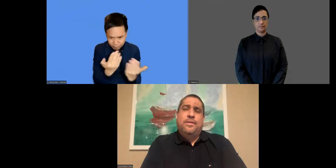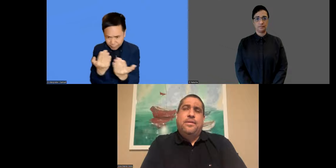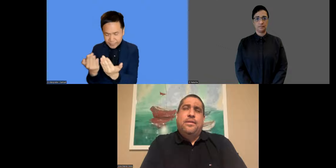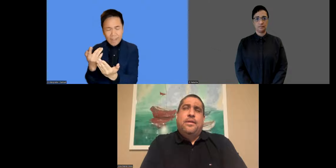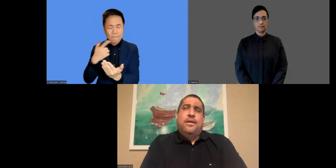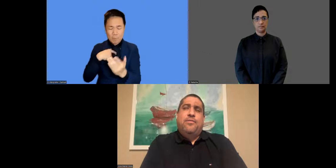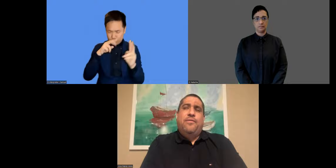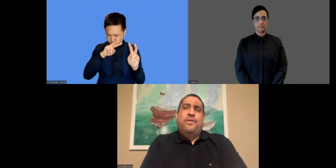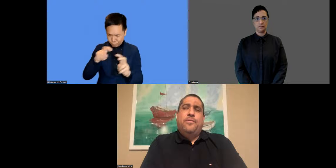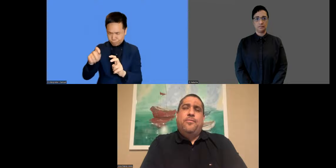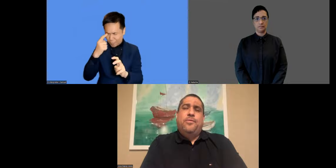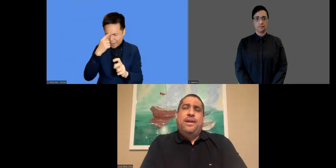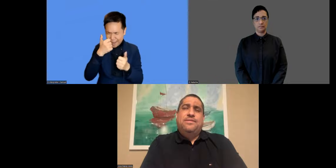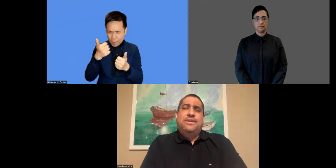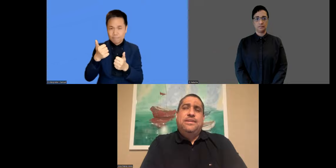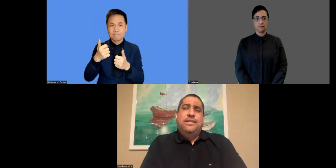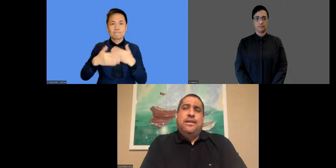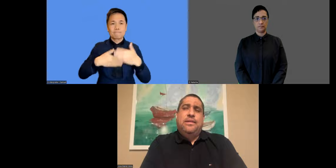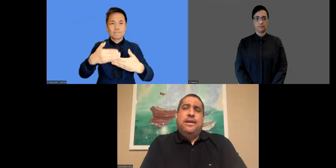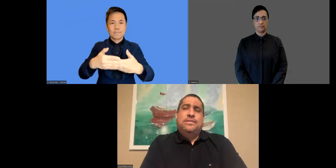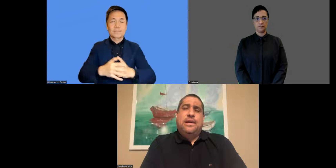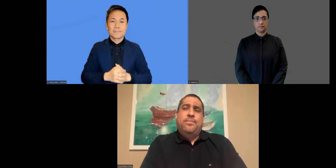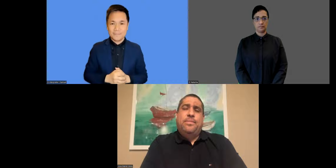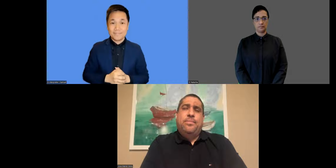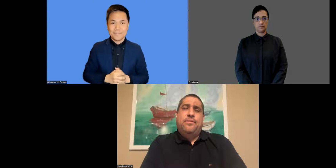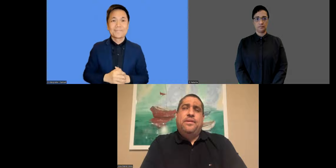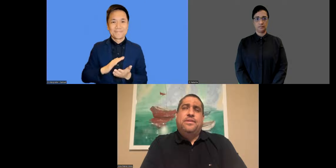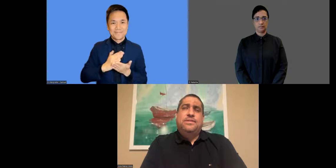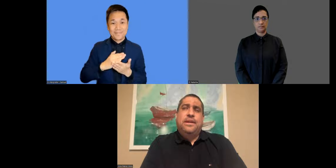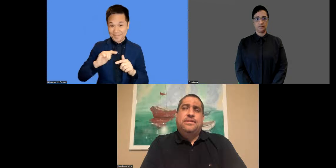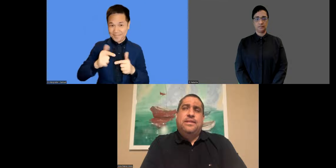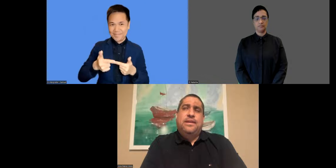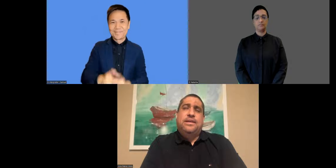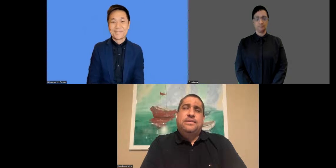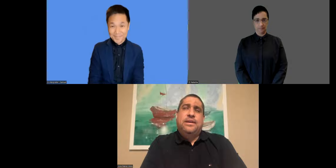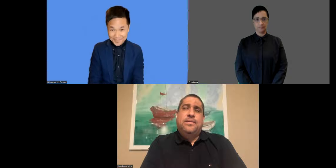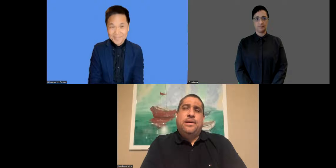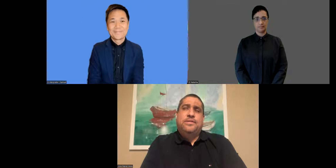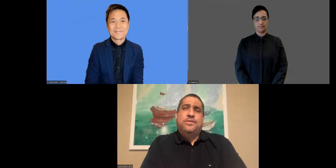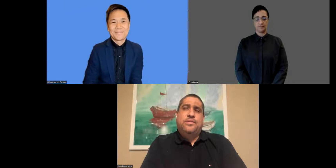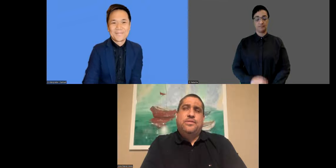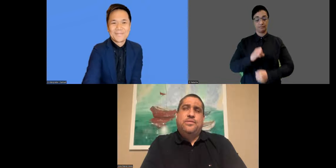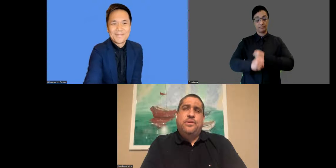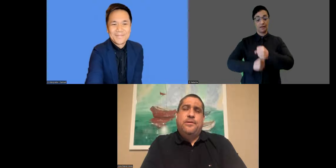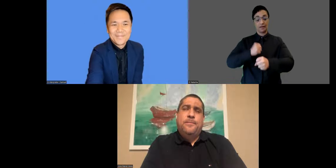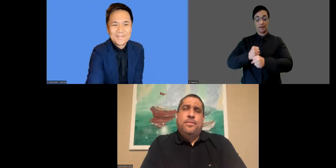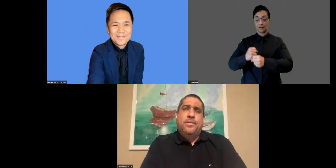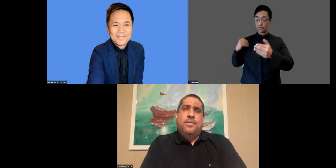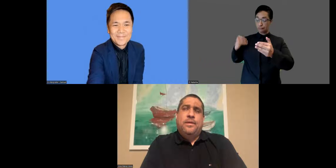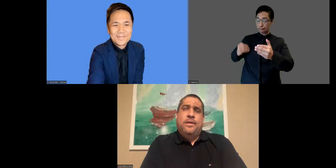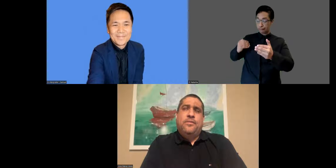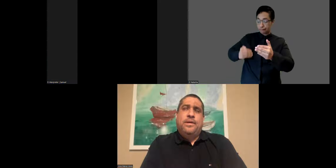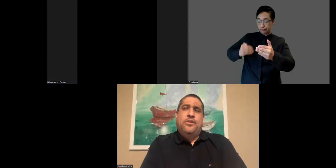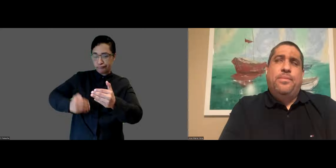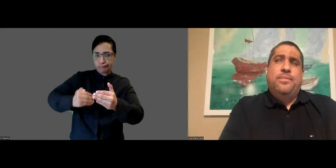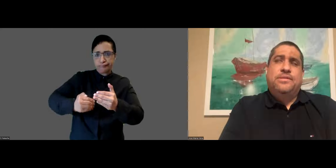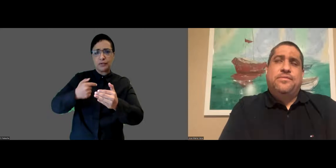However, what we have seen in the last couple of years is that as a result of great commitments